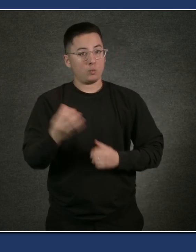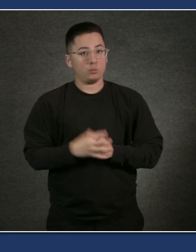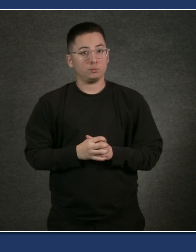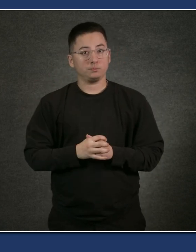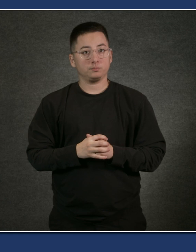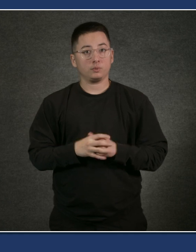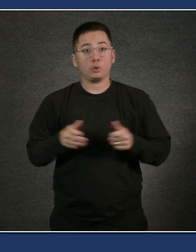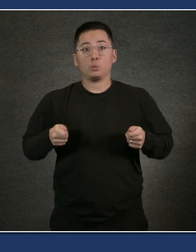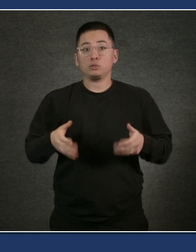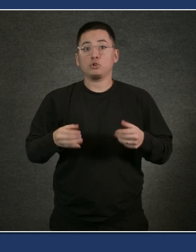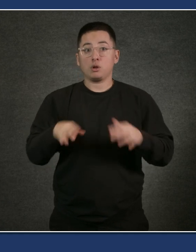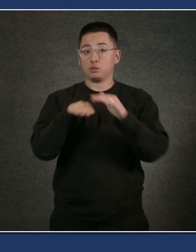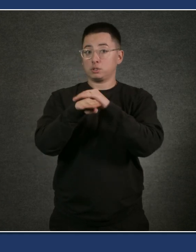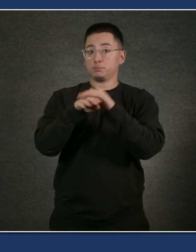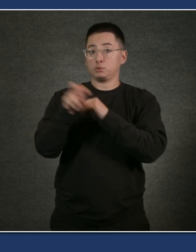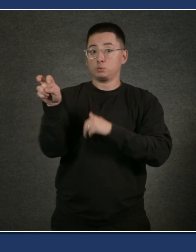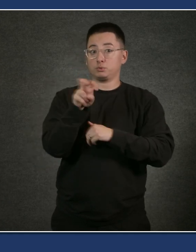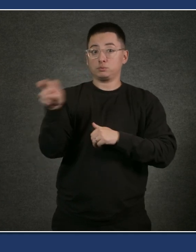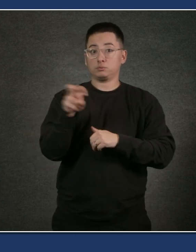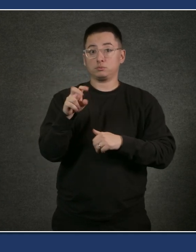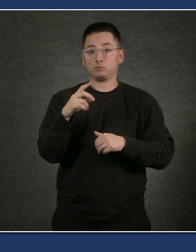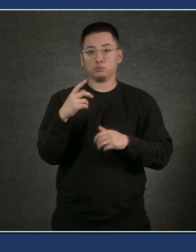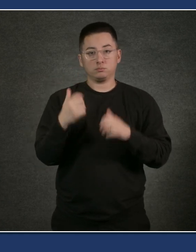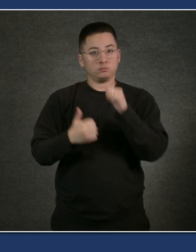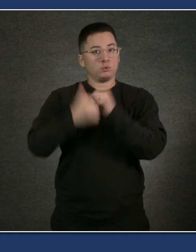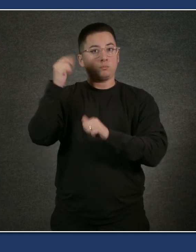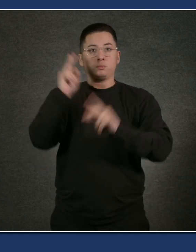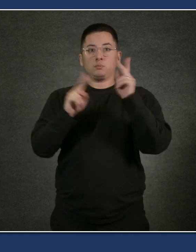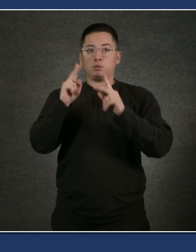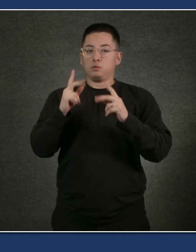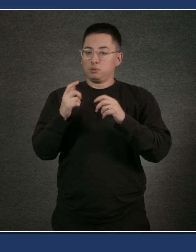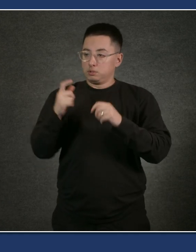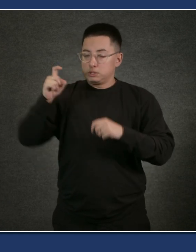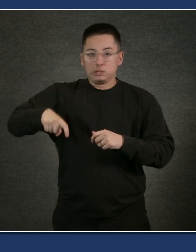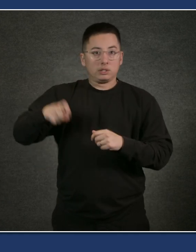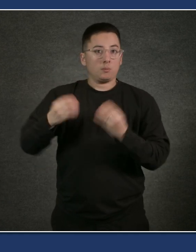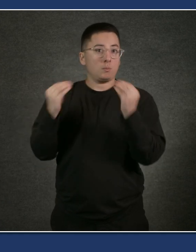has always been the thing most people need help finding.